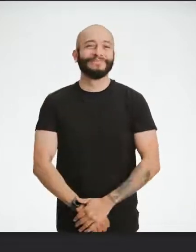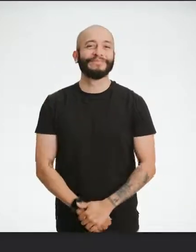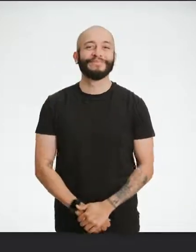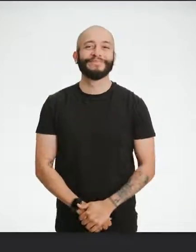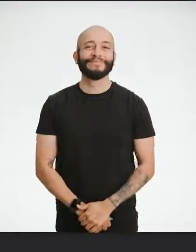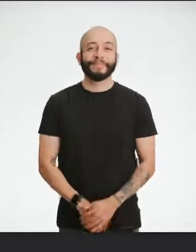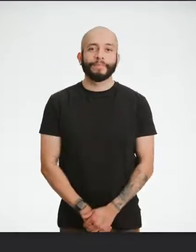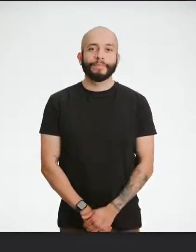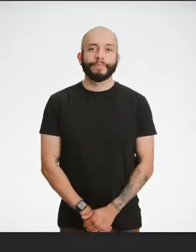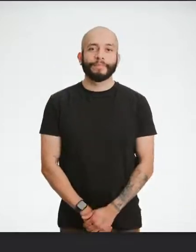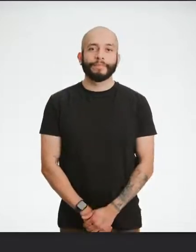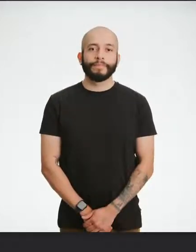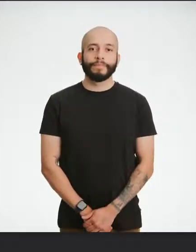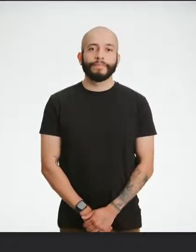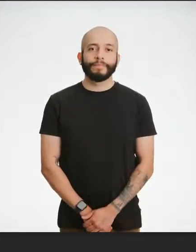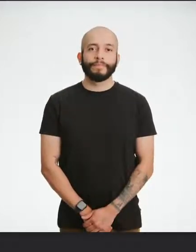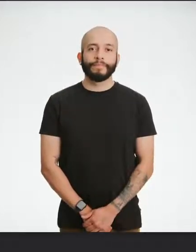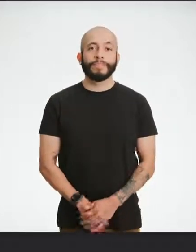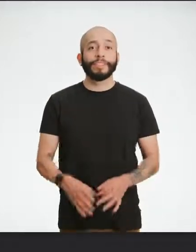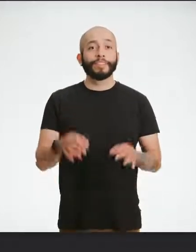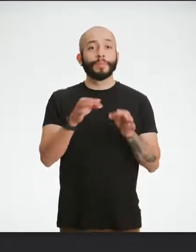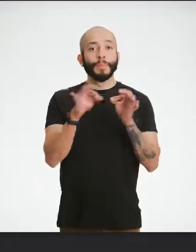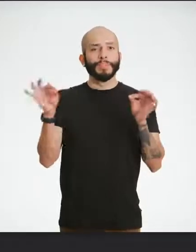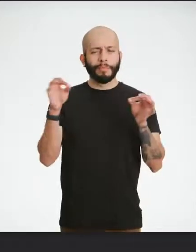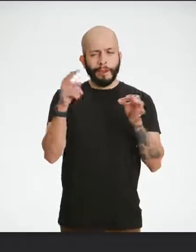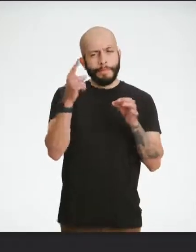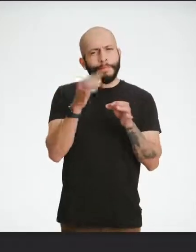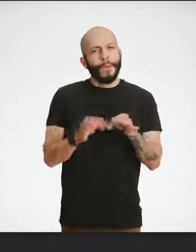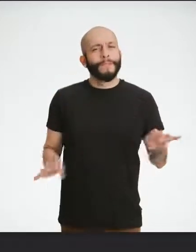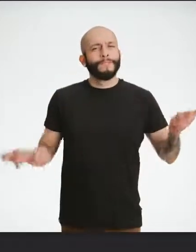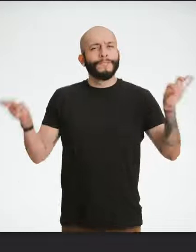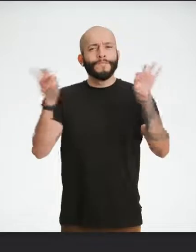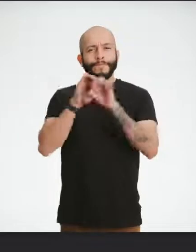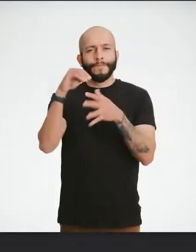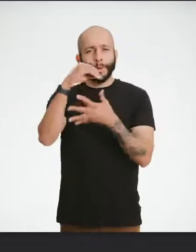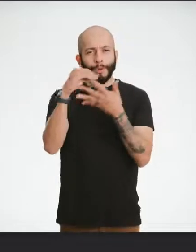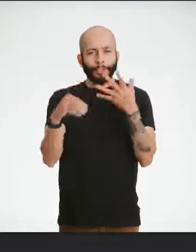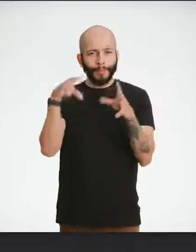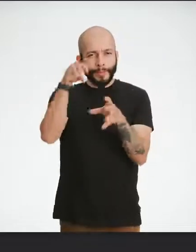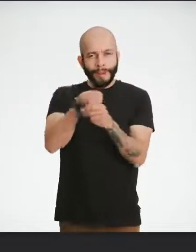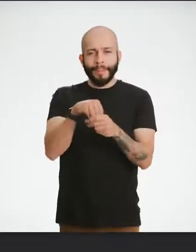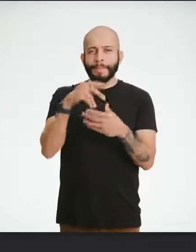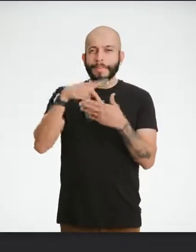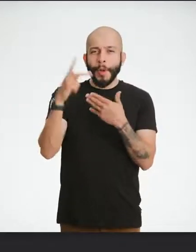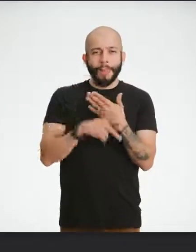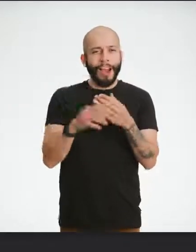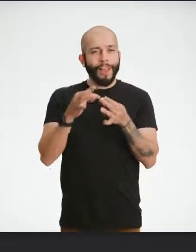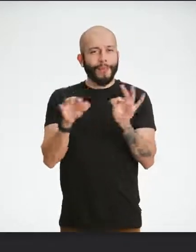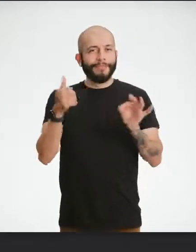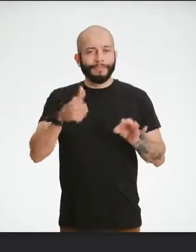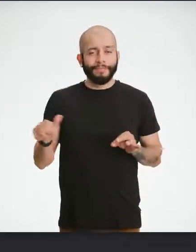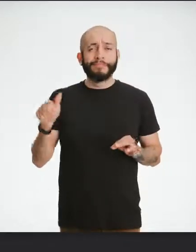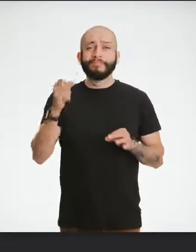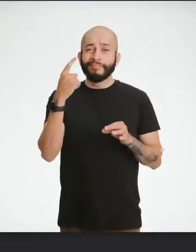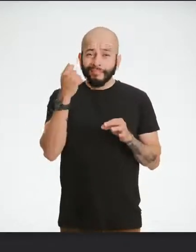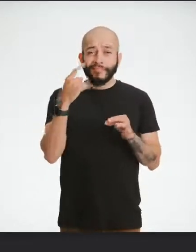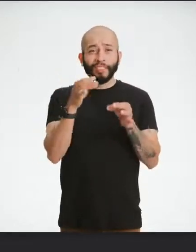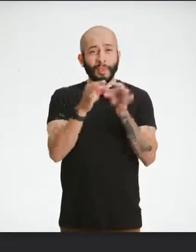Ken Orr: Strings are one of the most important features of any programming language. But dealing with strings can be a common source of frustration.